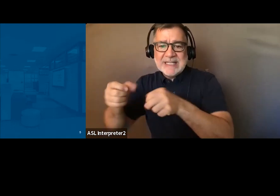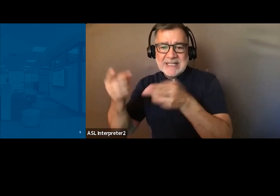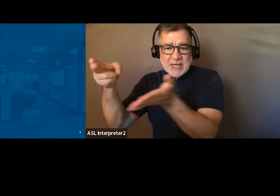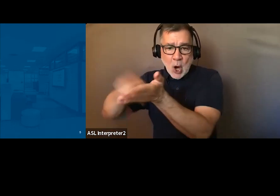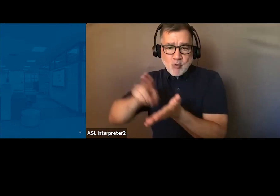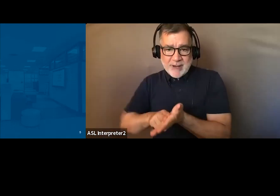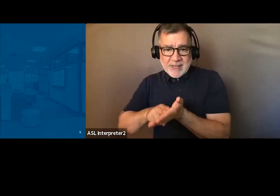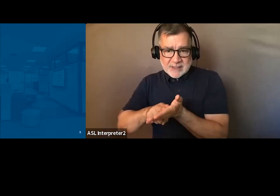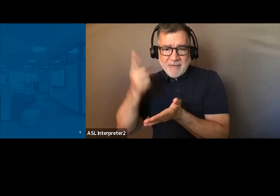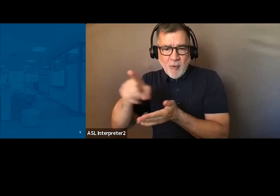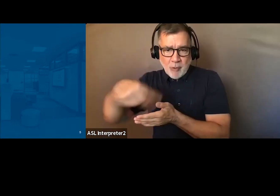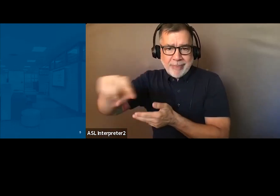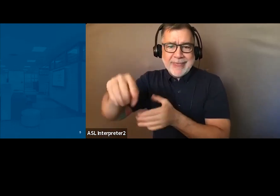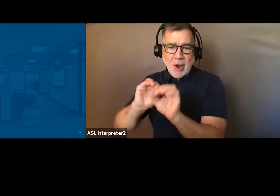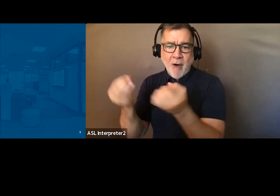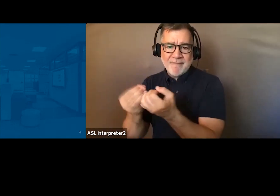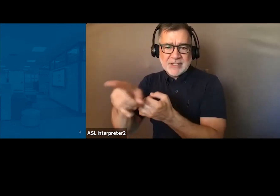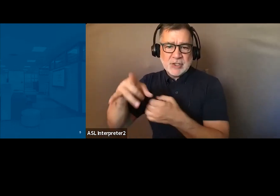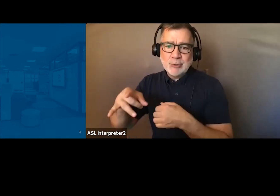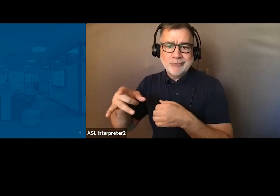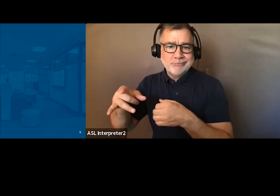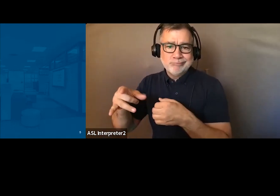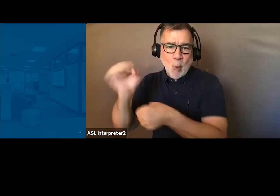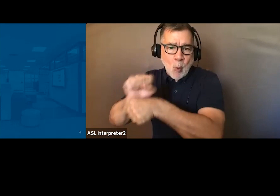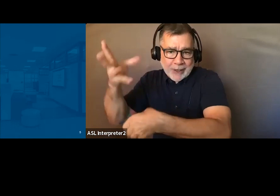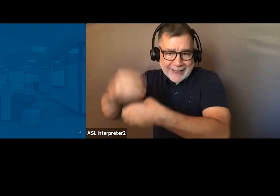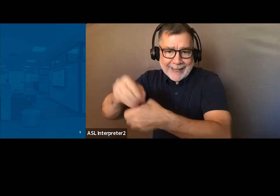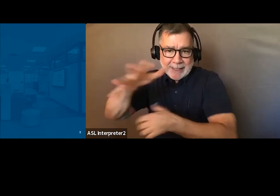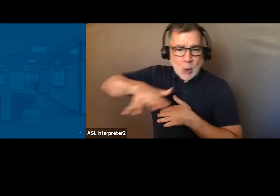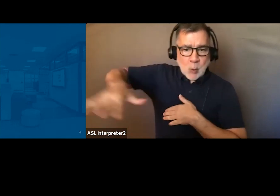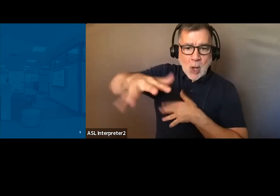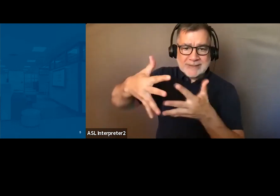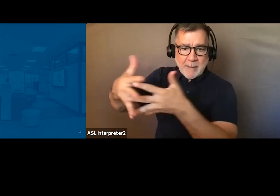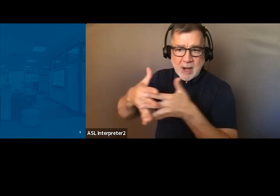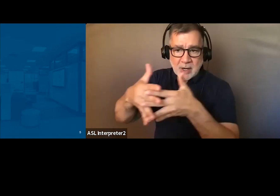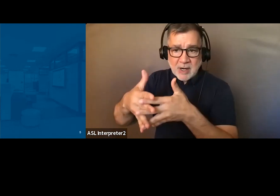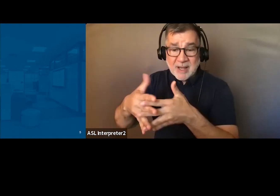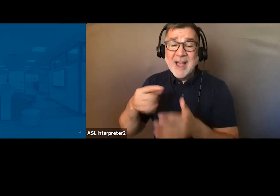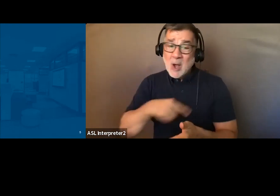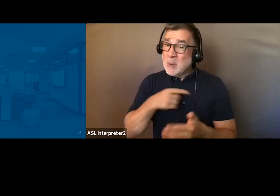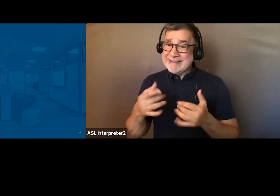At any given time, PBS has 19,000-plus occupancy agreements.